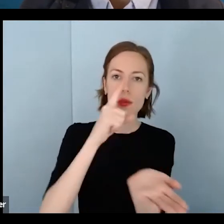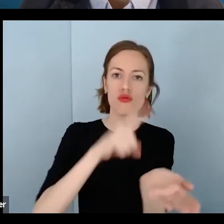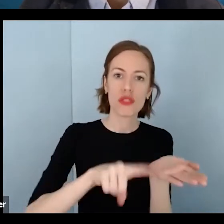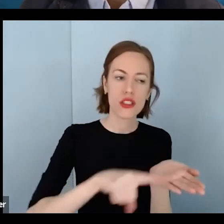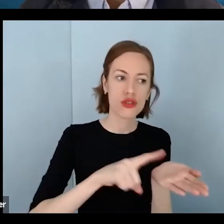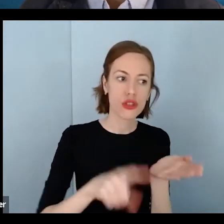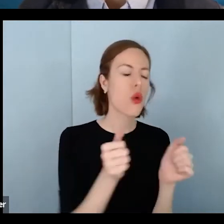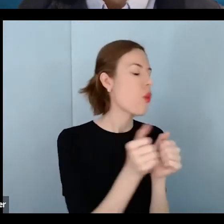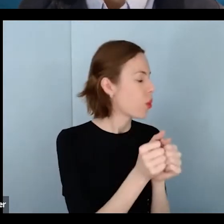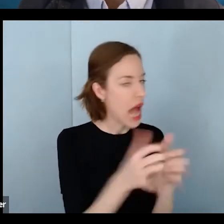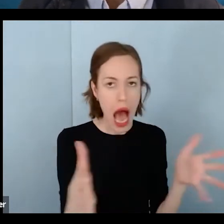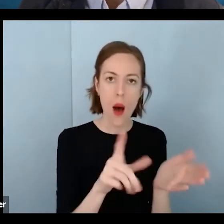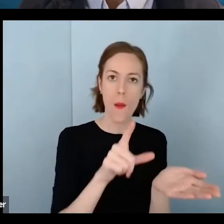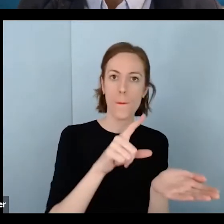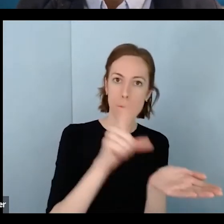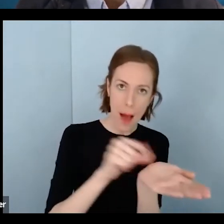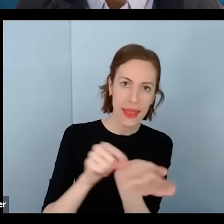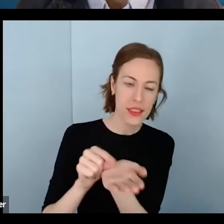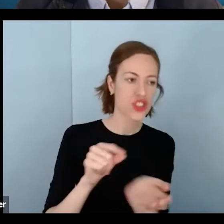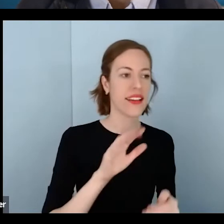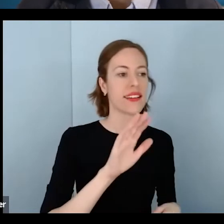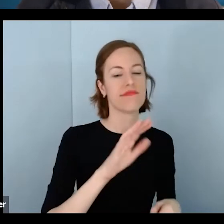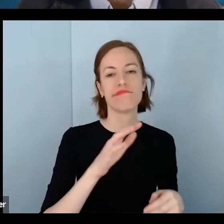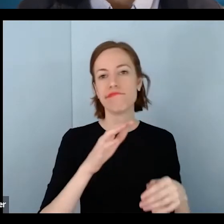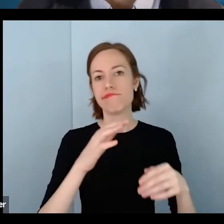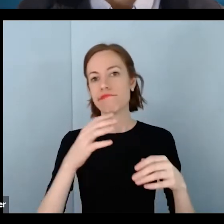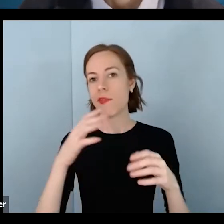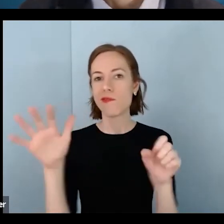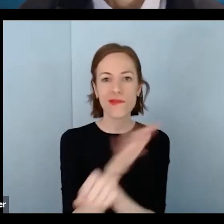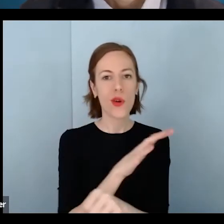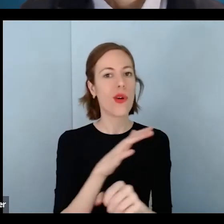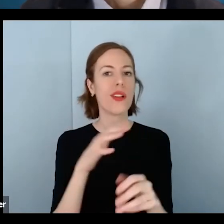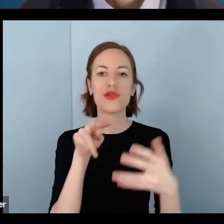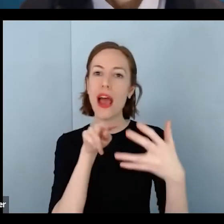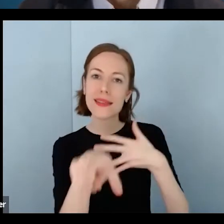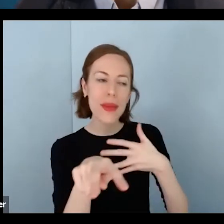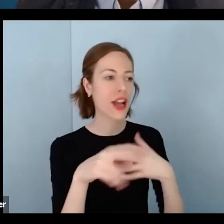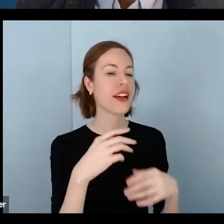resources for replication, transparency, or accountability